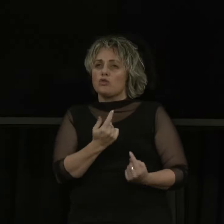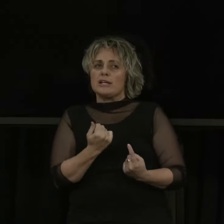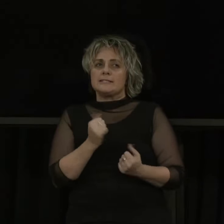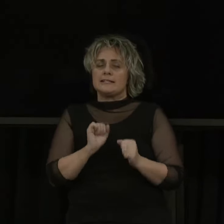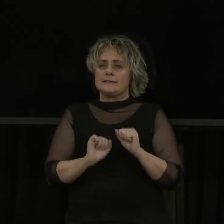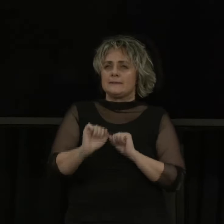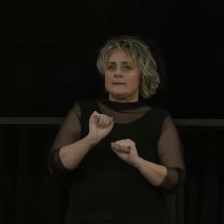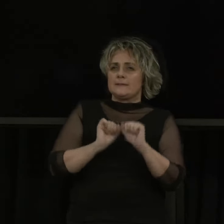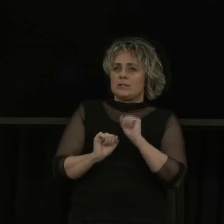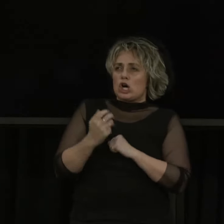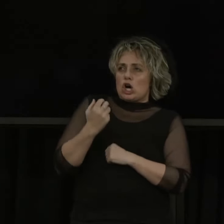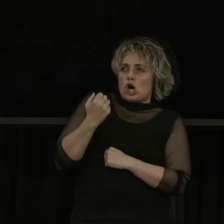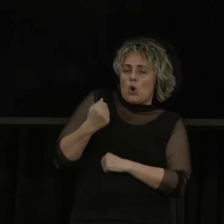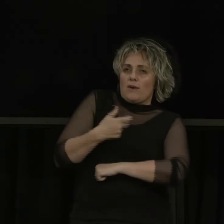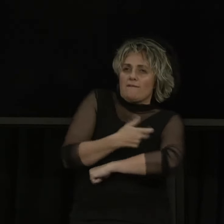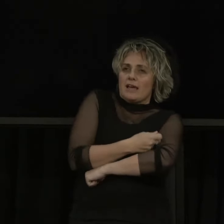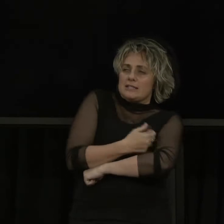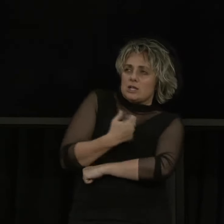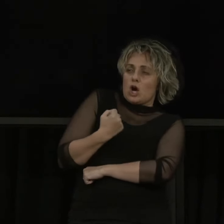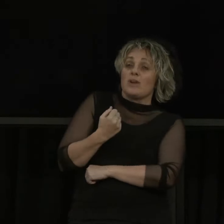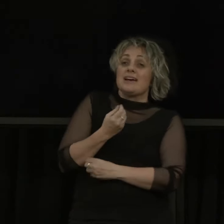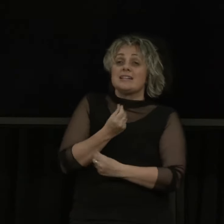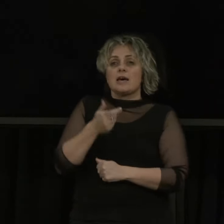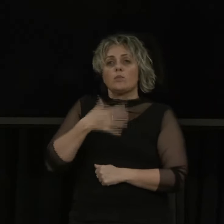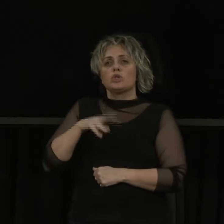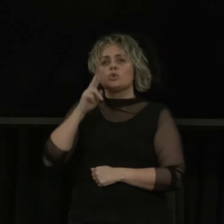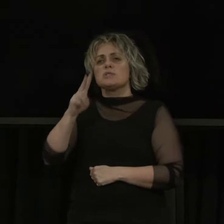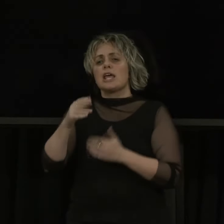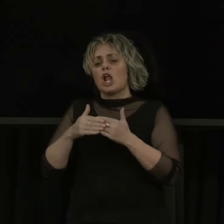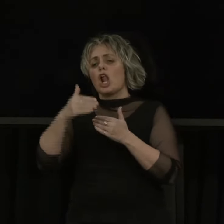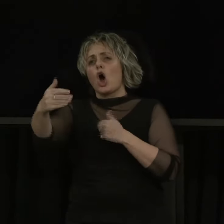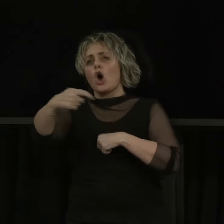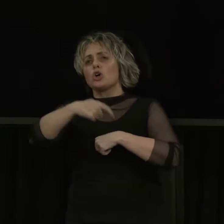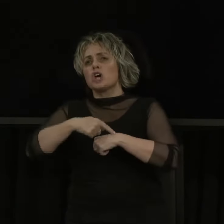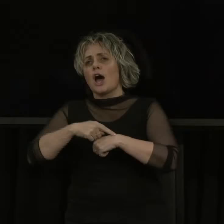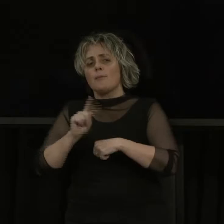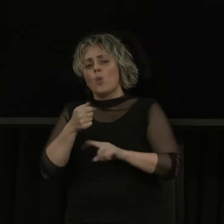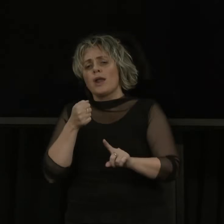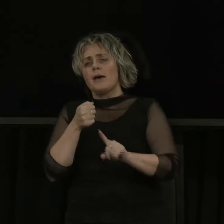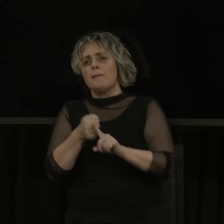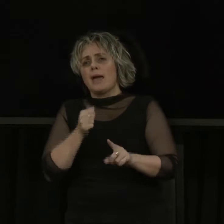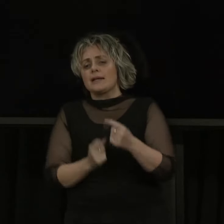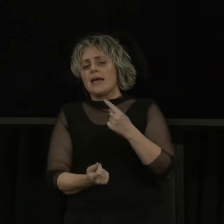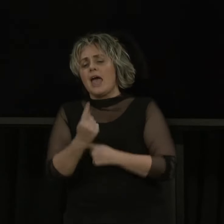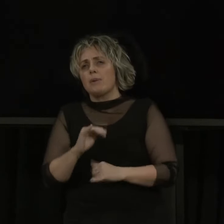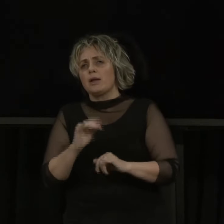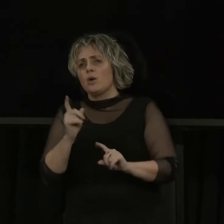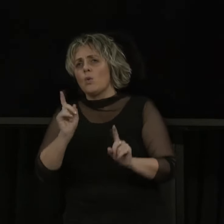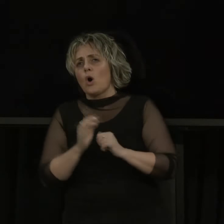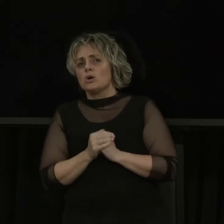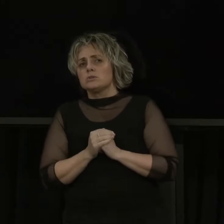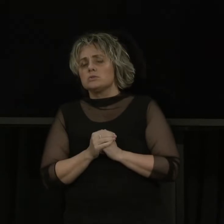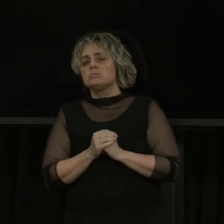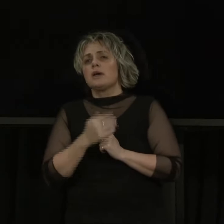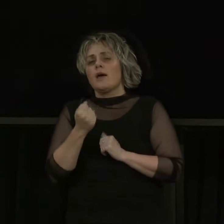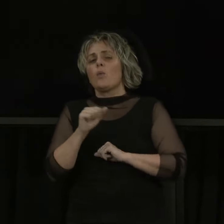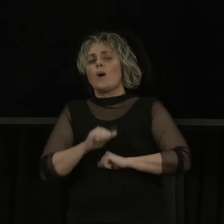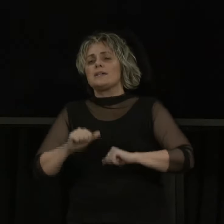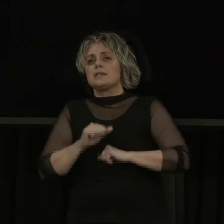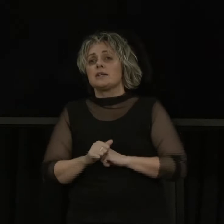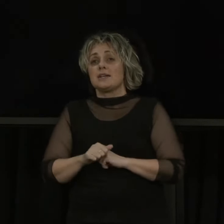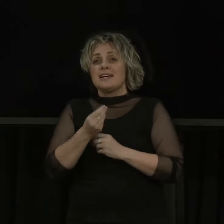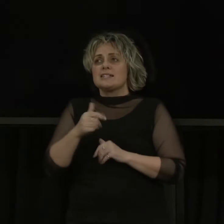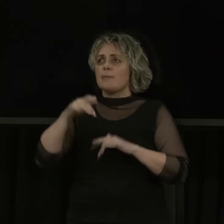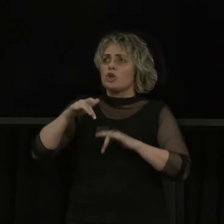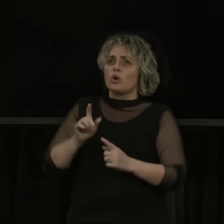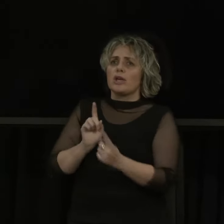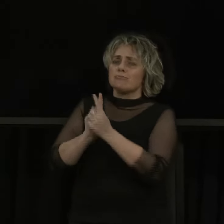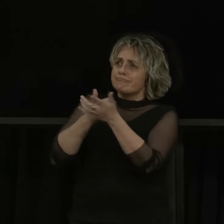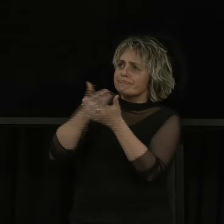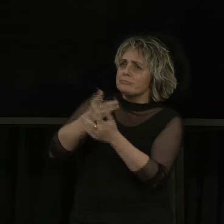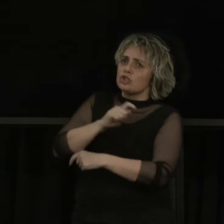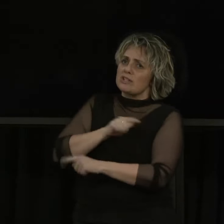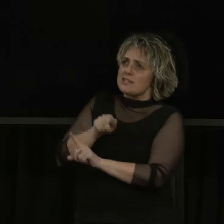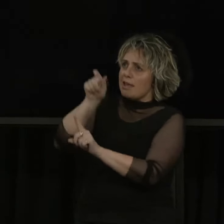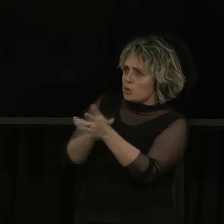different DHP is, those working